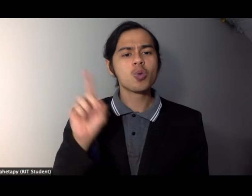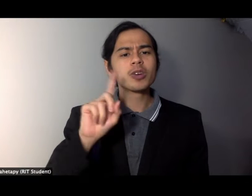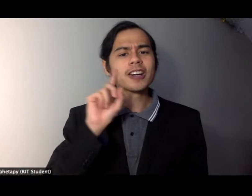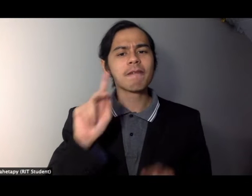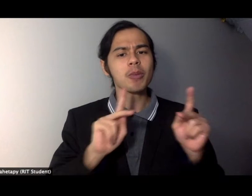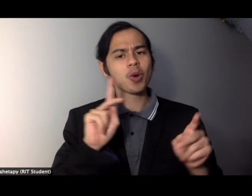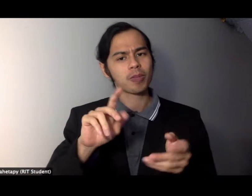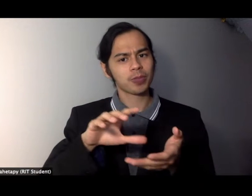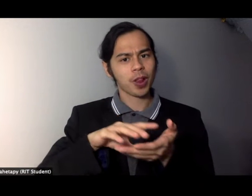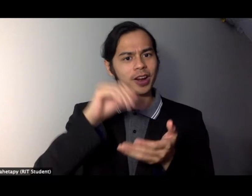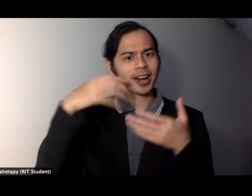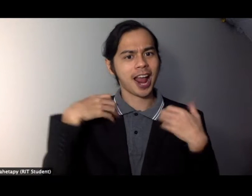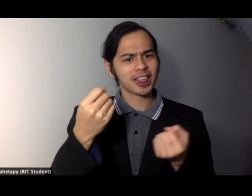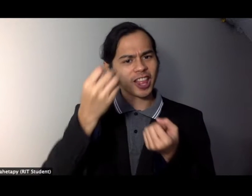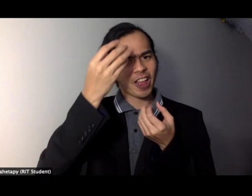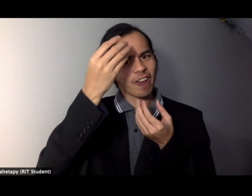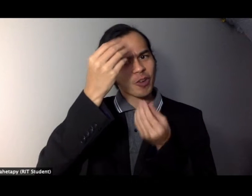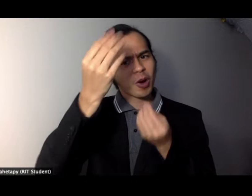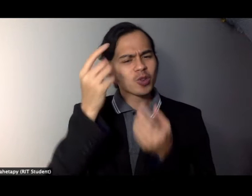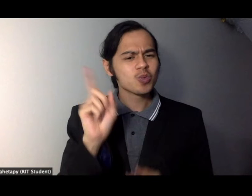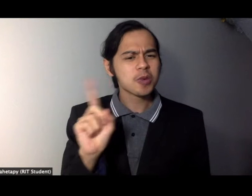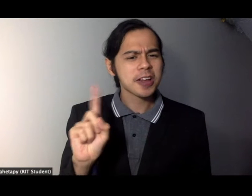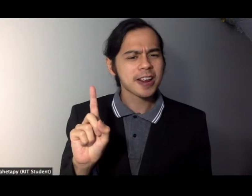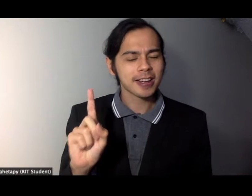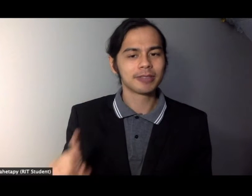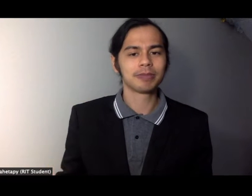Where do deaf people learn health information?